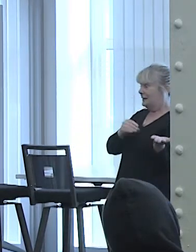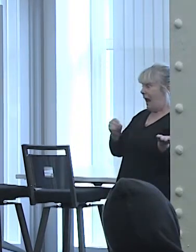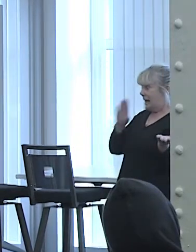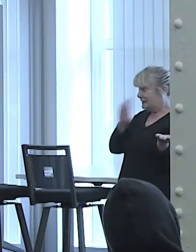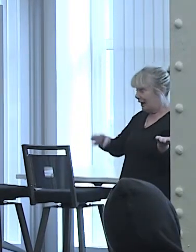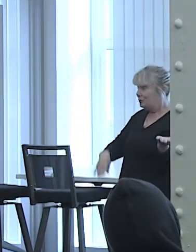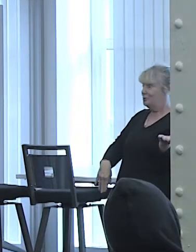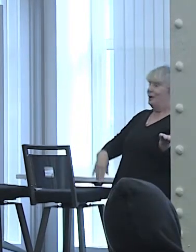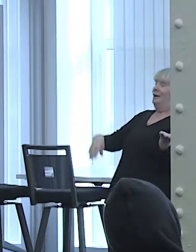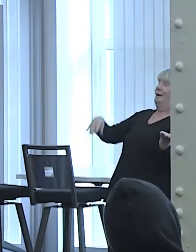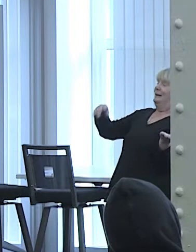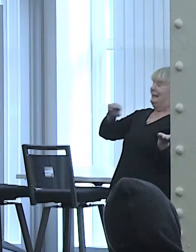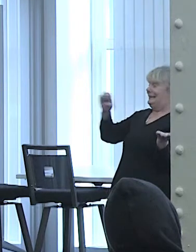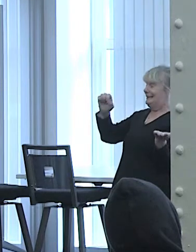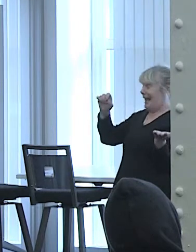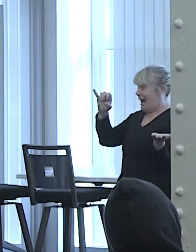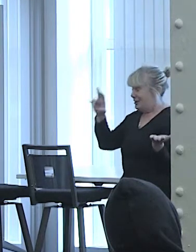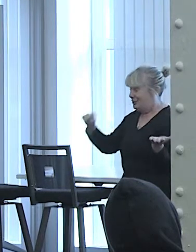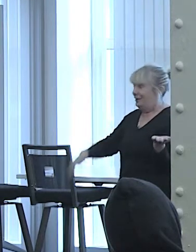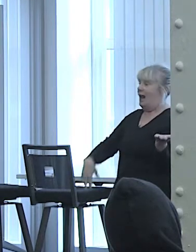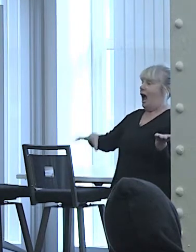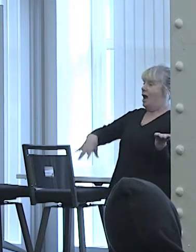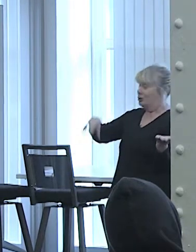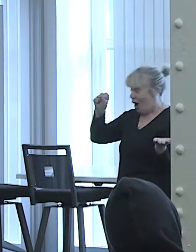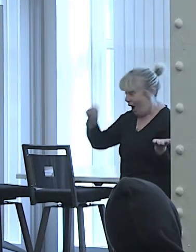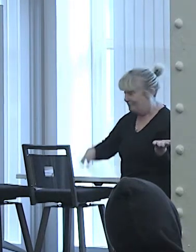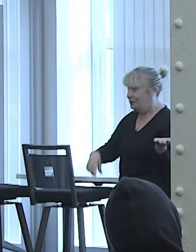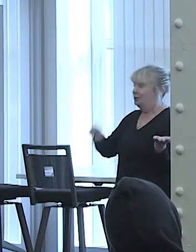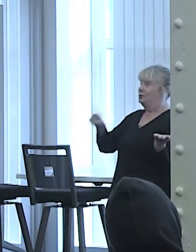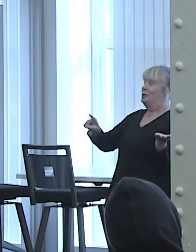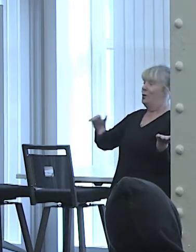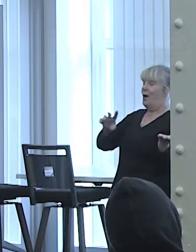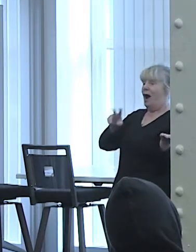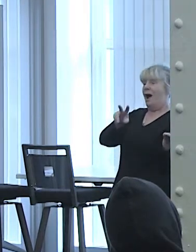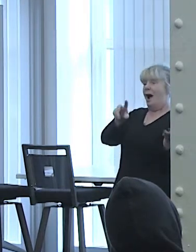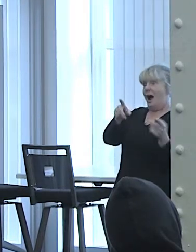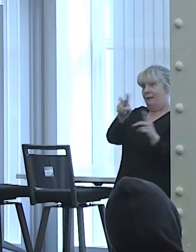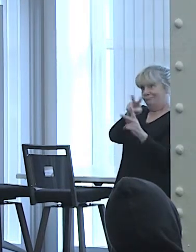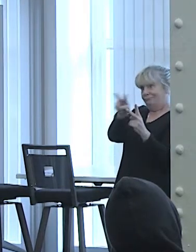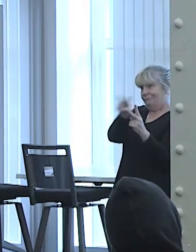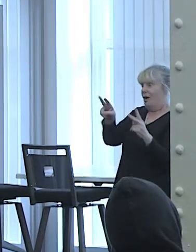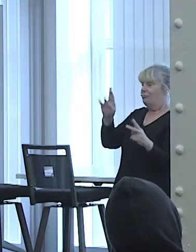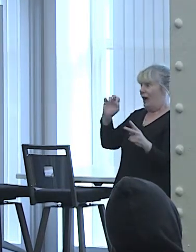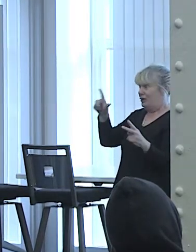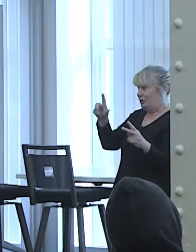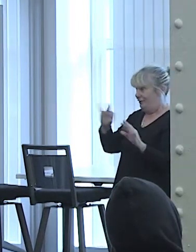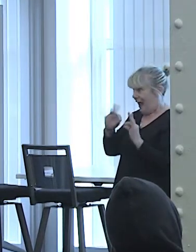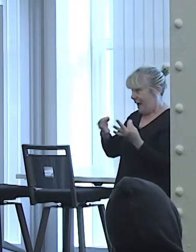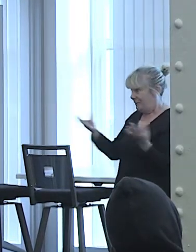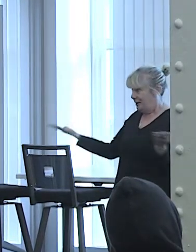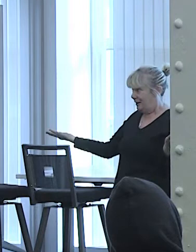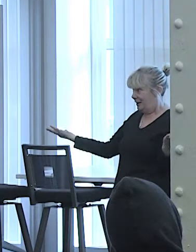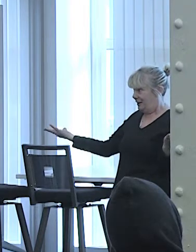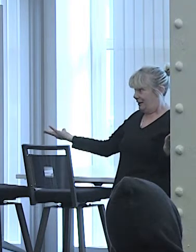east Asian, adopted into a trans-racial family, that means that I exist